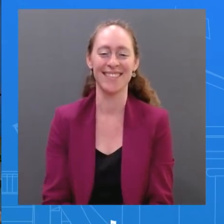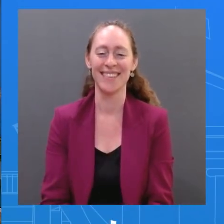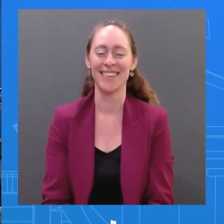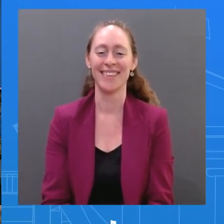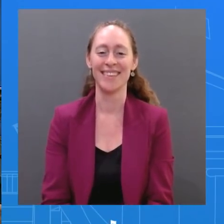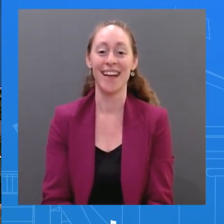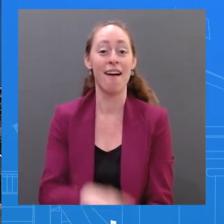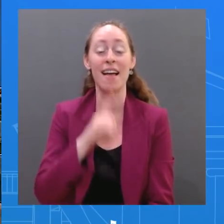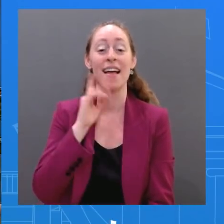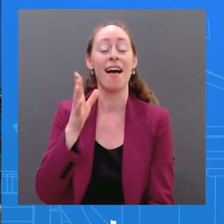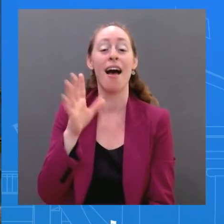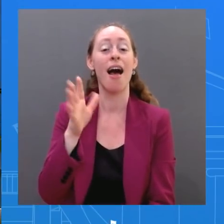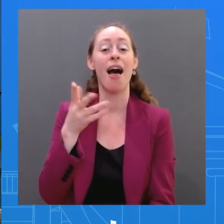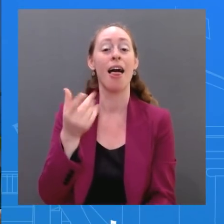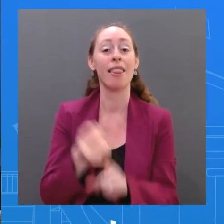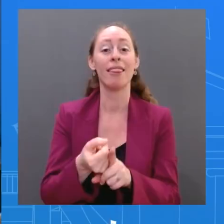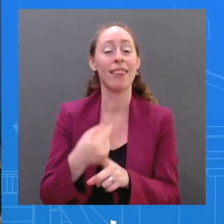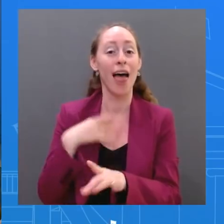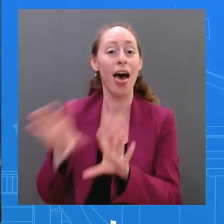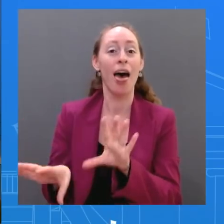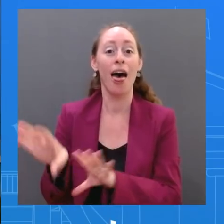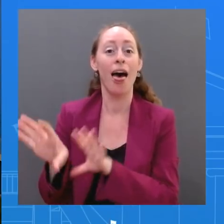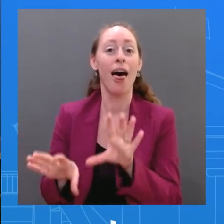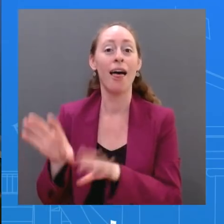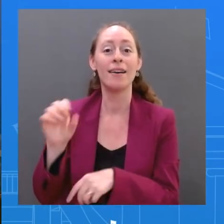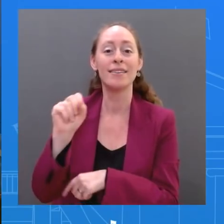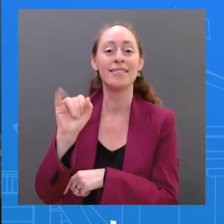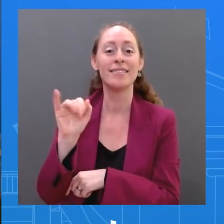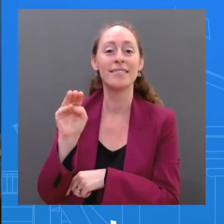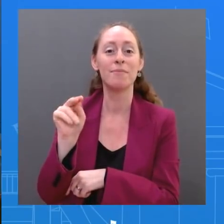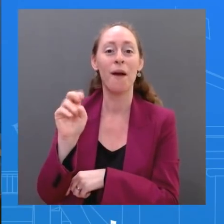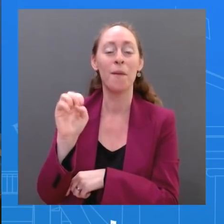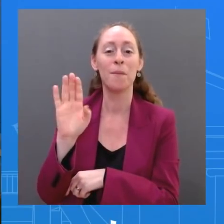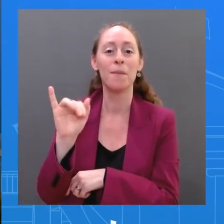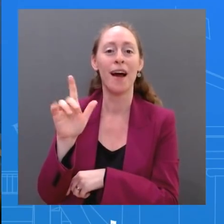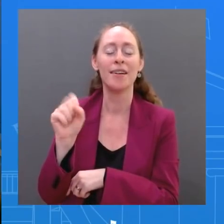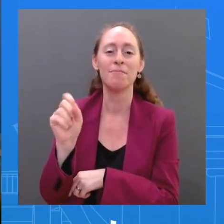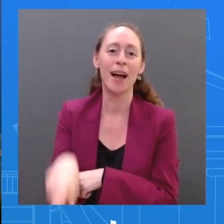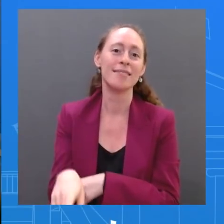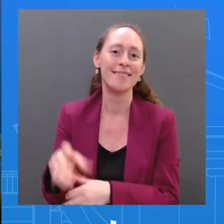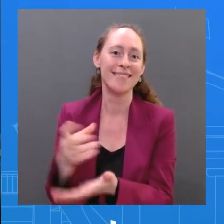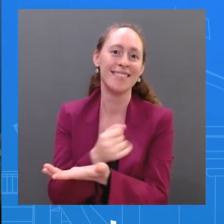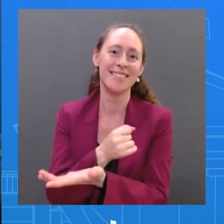I think you guys would have done the same. So -- The Press: Can she come out here? Ms. Jean-Pierre: She's -- I believe she's on